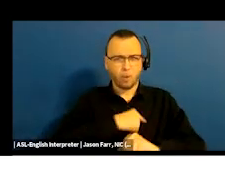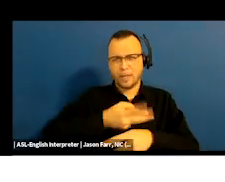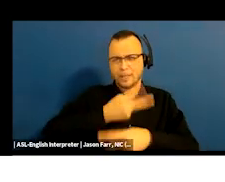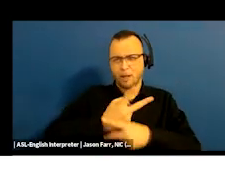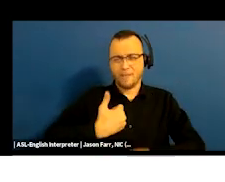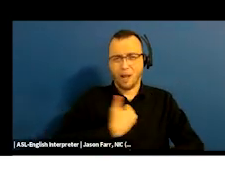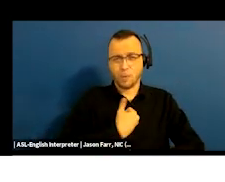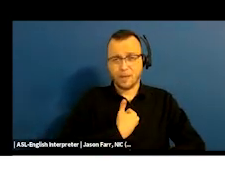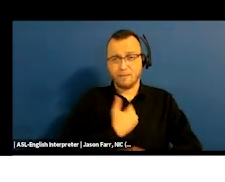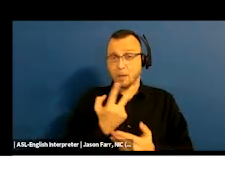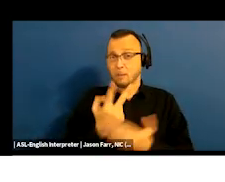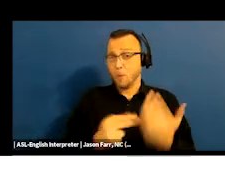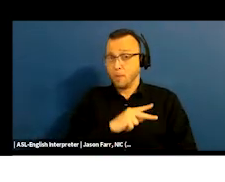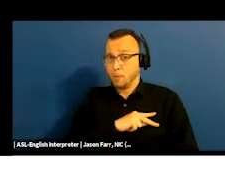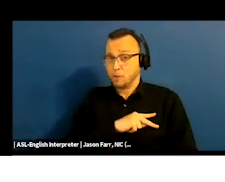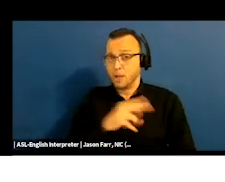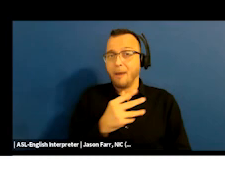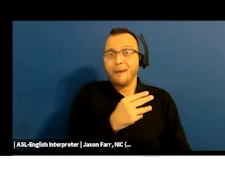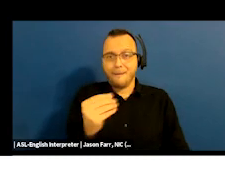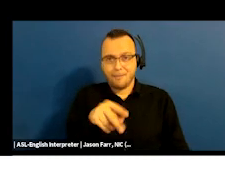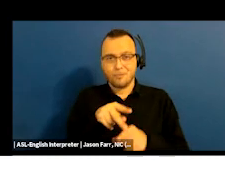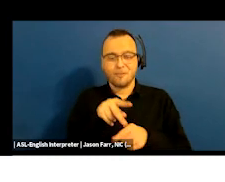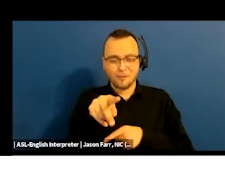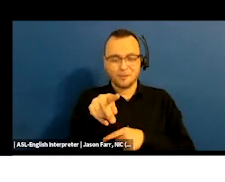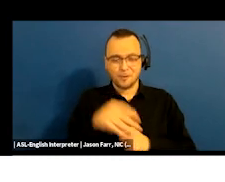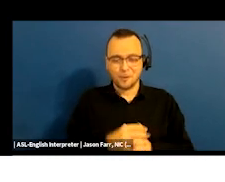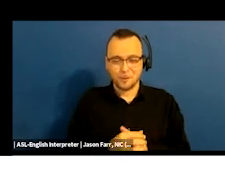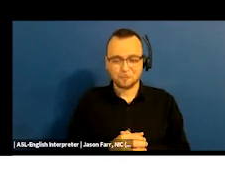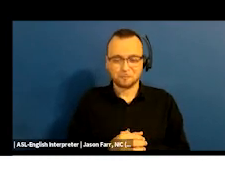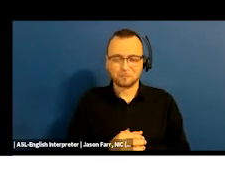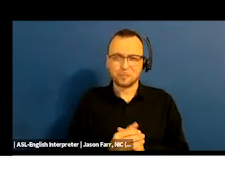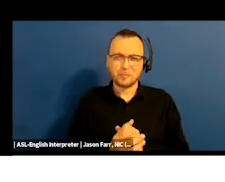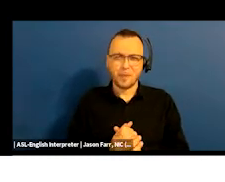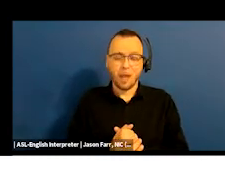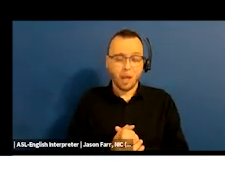if you move on to the next slide. We've used the term self-care in many different ways.